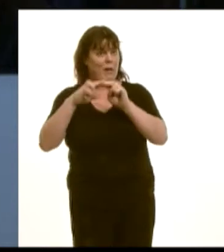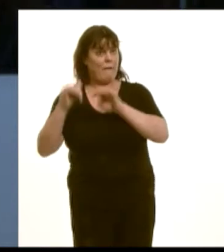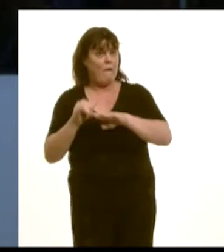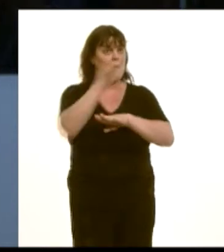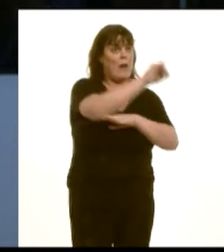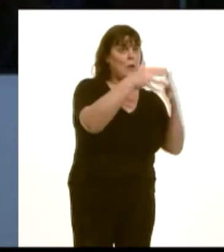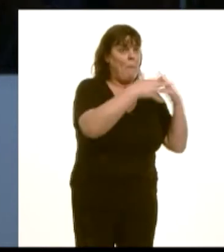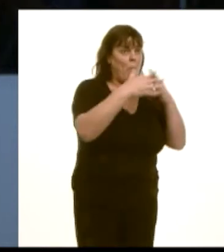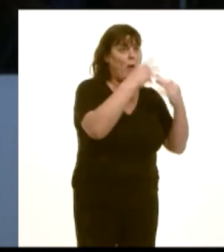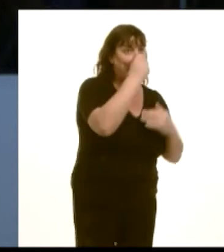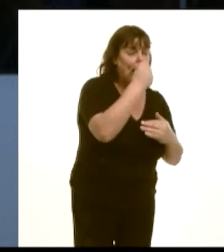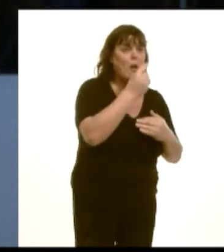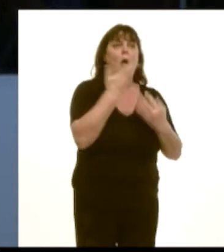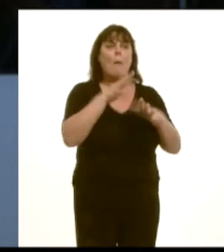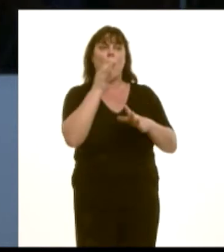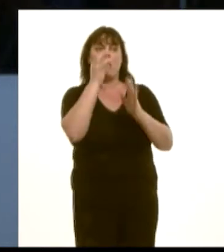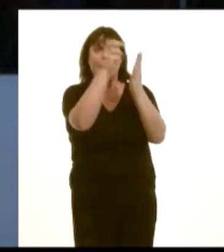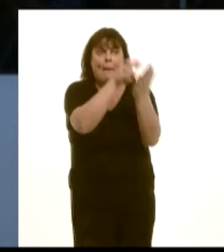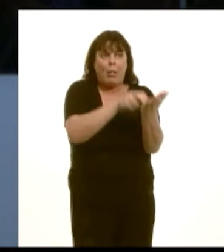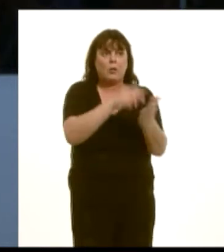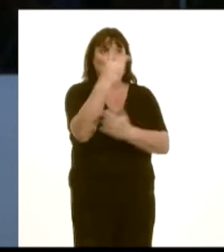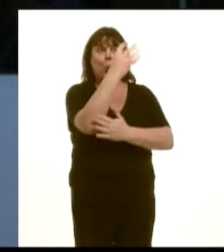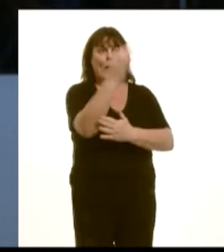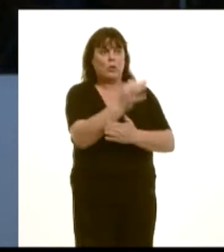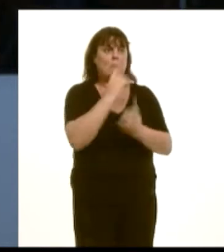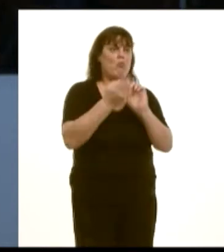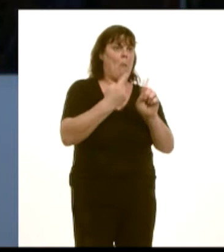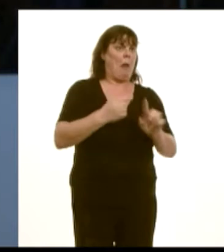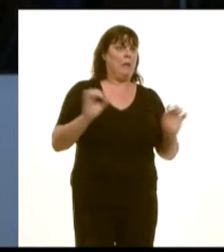by 13 November, and having checked today, nothing has been forthcoming. Given my role